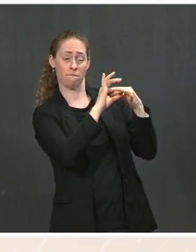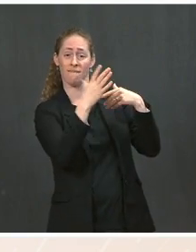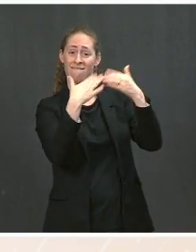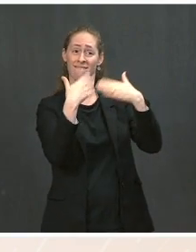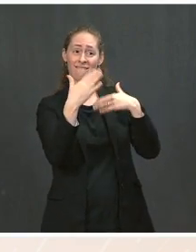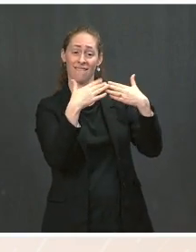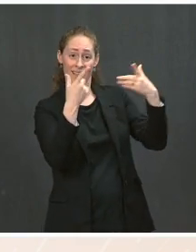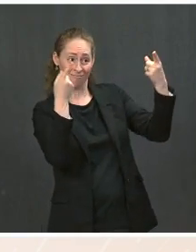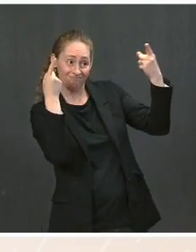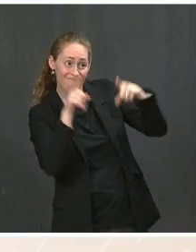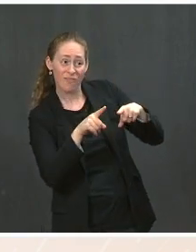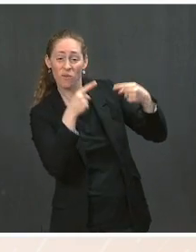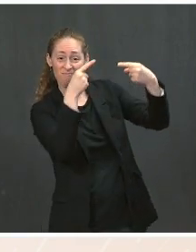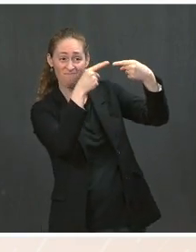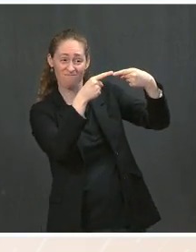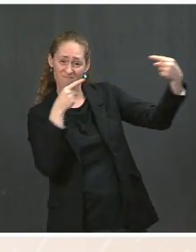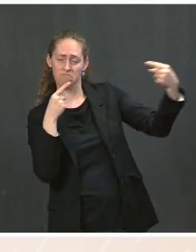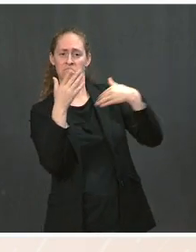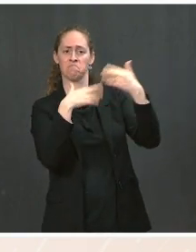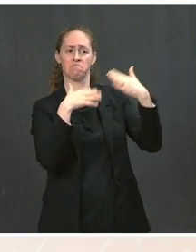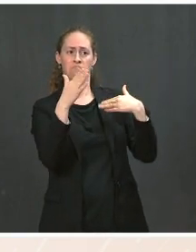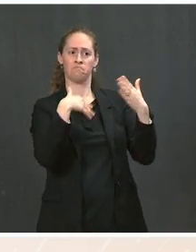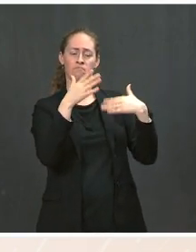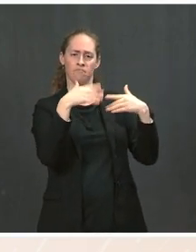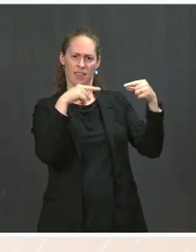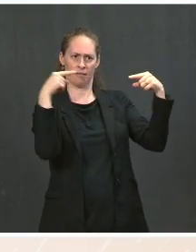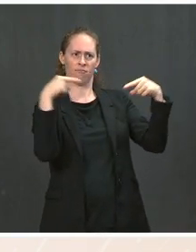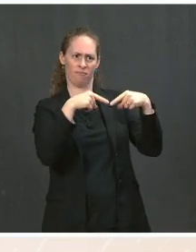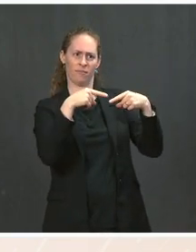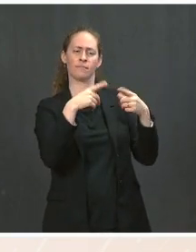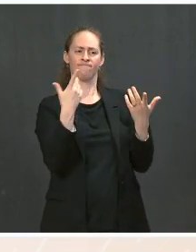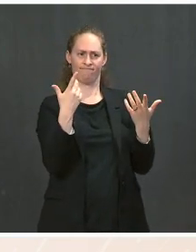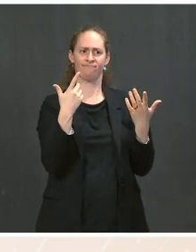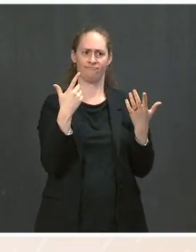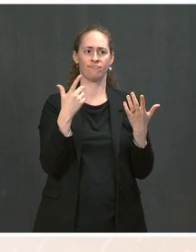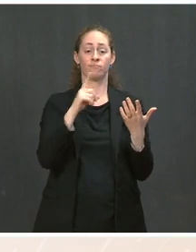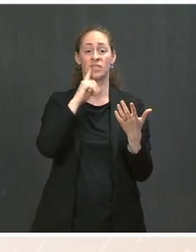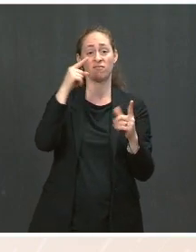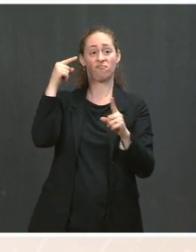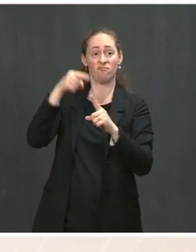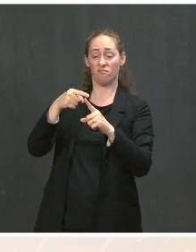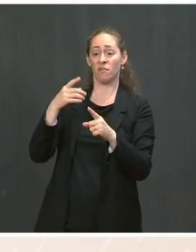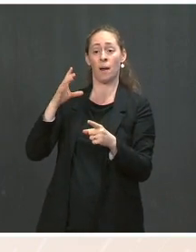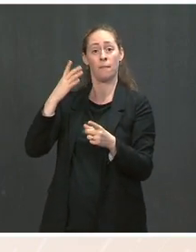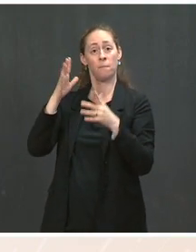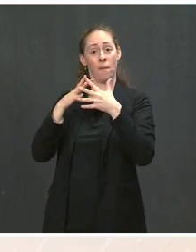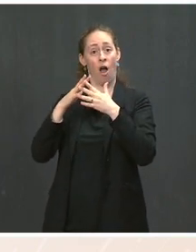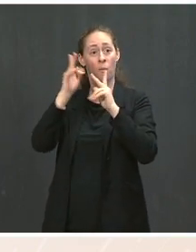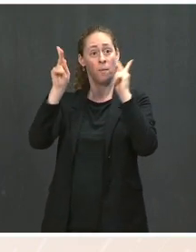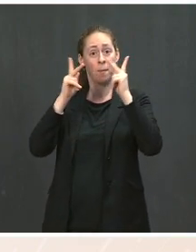we raise issues of the detainment of American citizens or even sometimes citizens of our partners and allies around the world